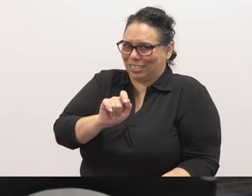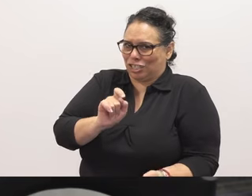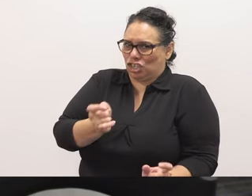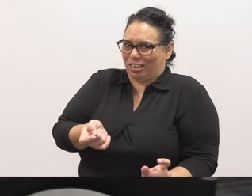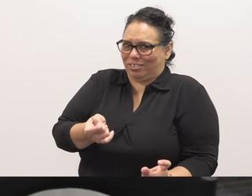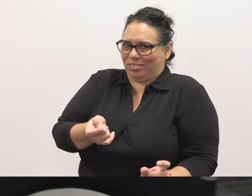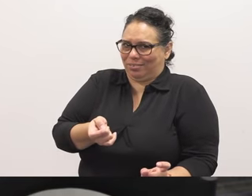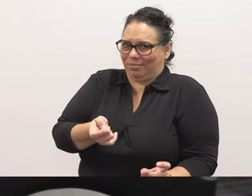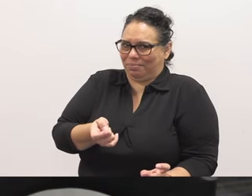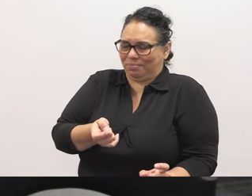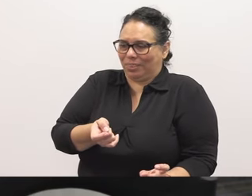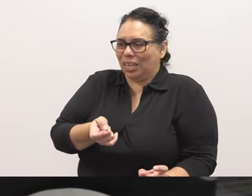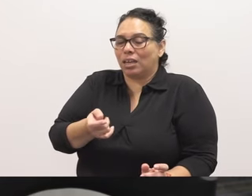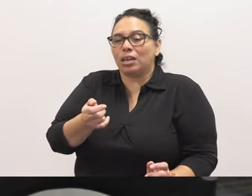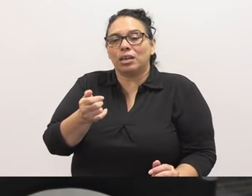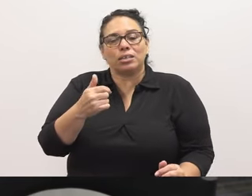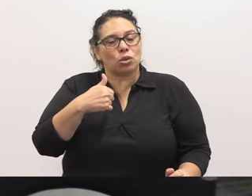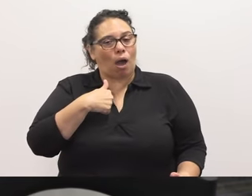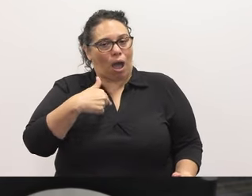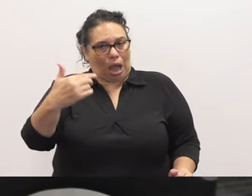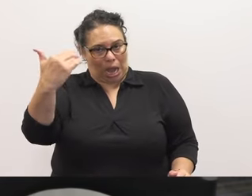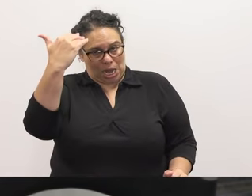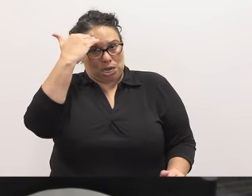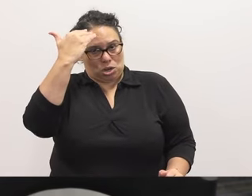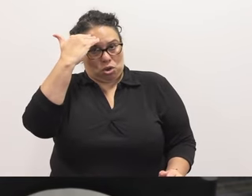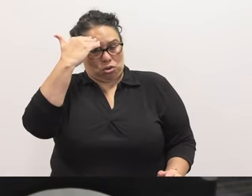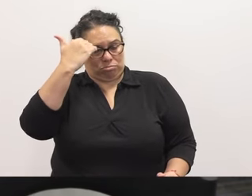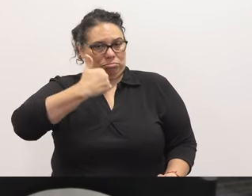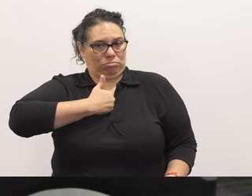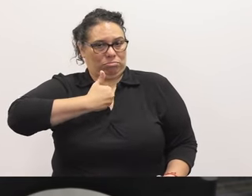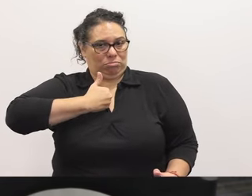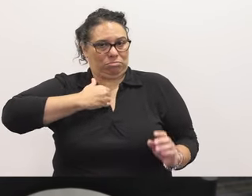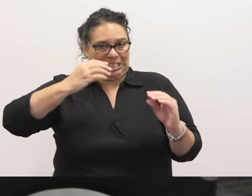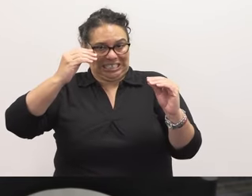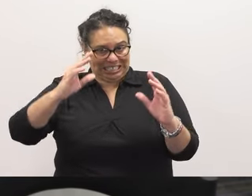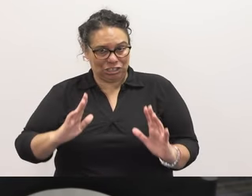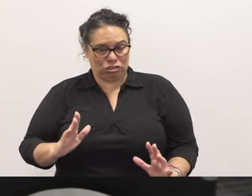And so I know as a teacher, I can't wait for, for instance,